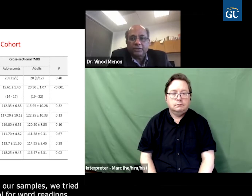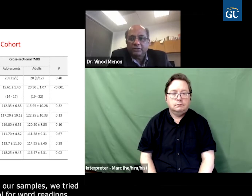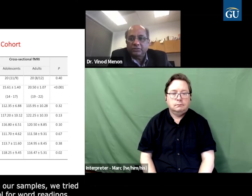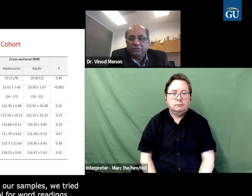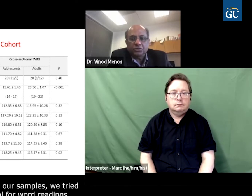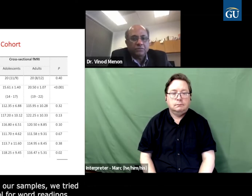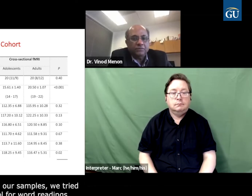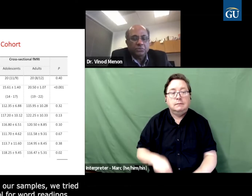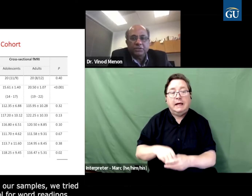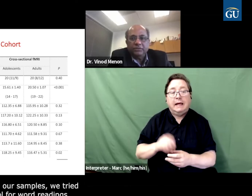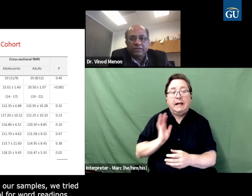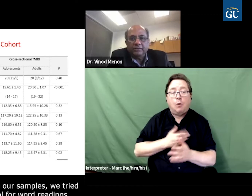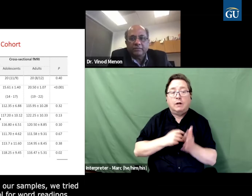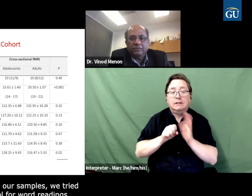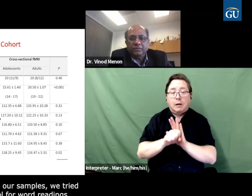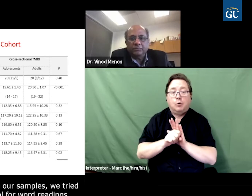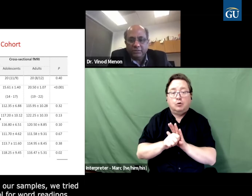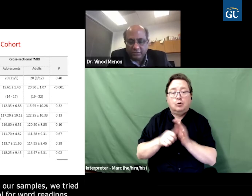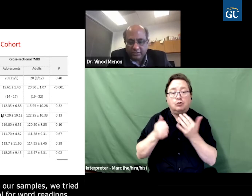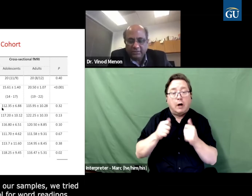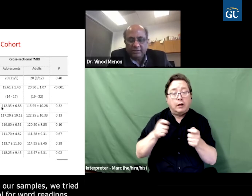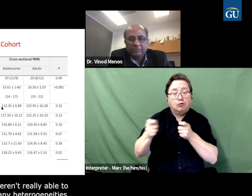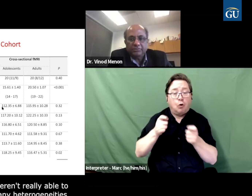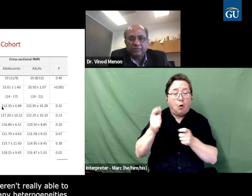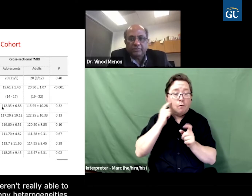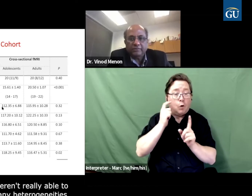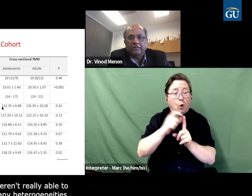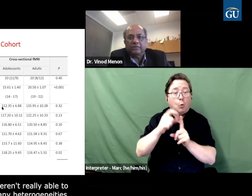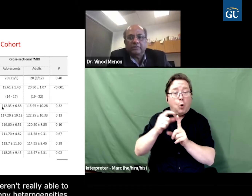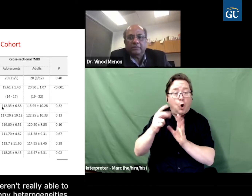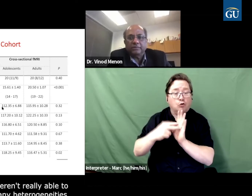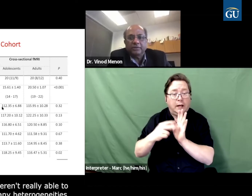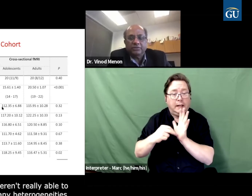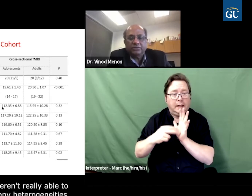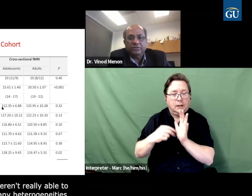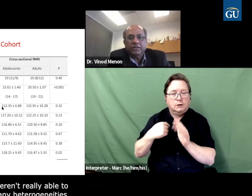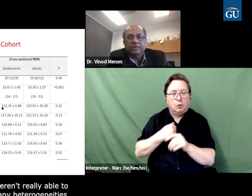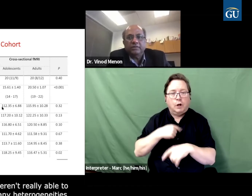actually in our samples we tried to control for word reading so we weren't